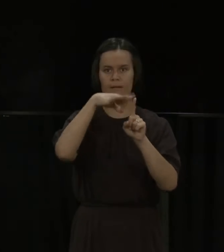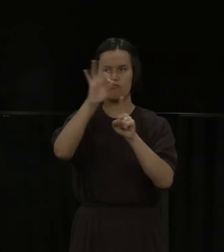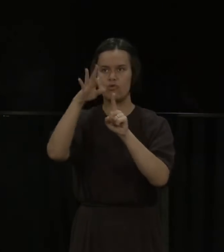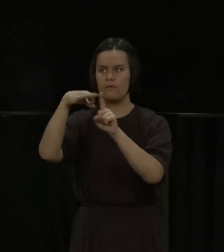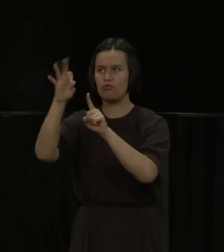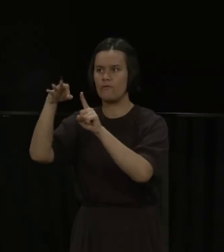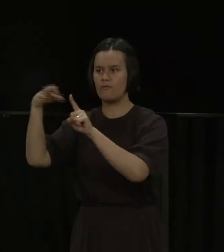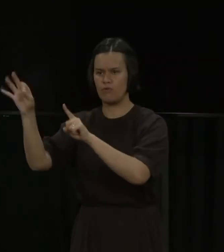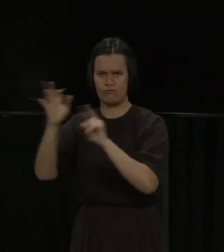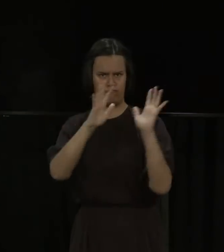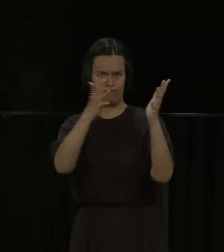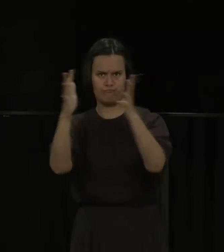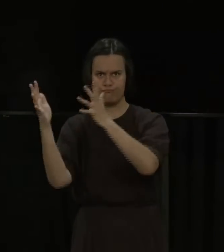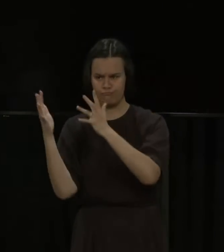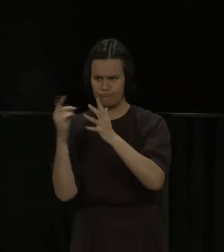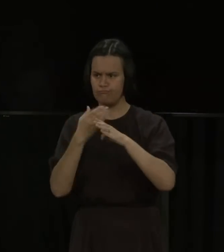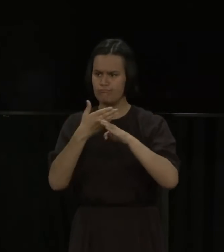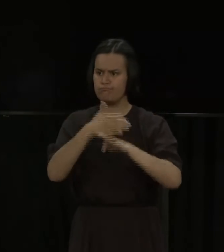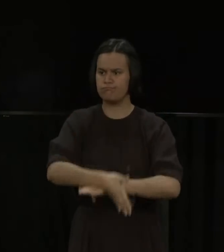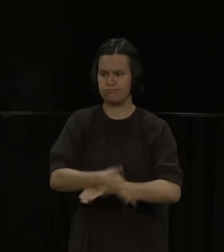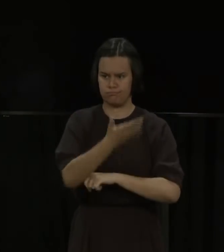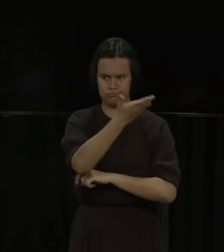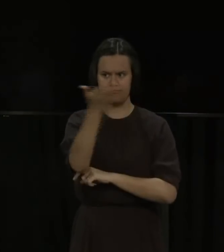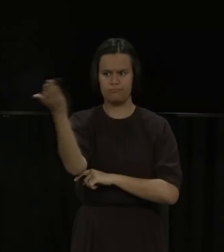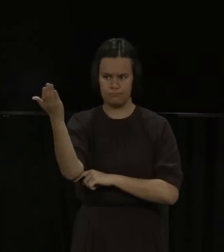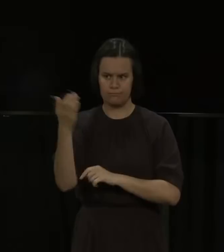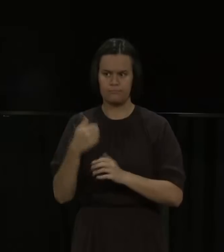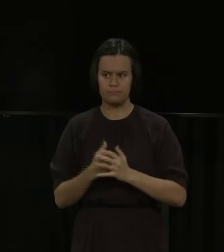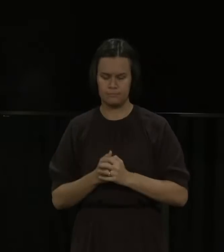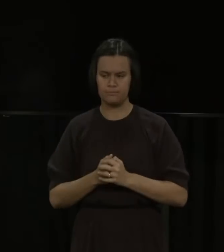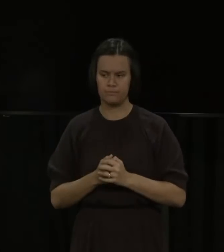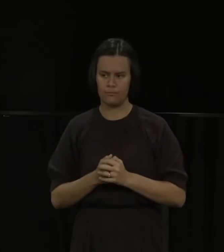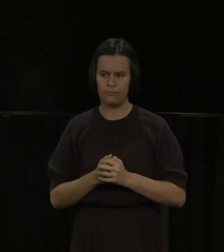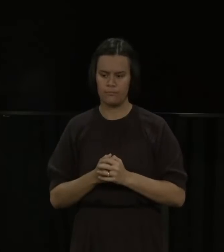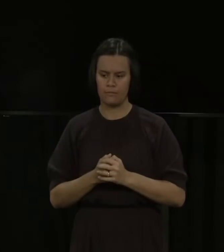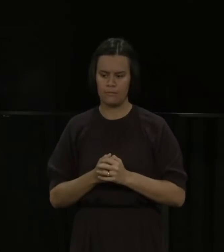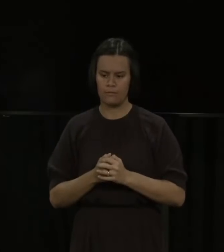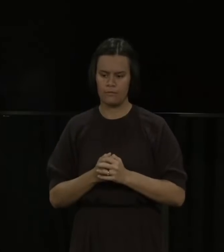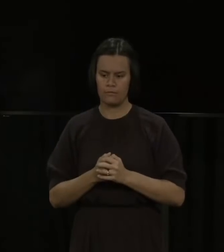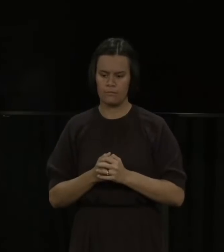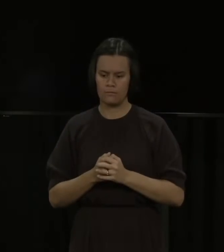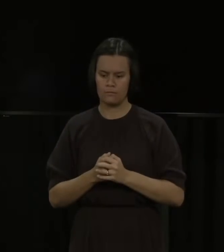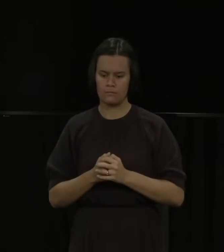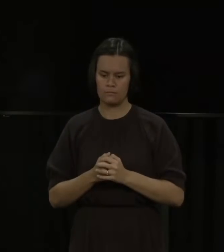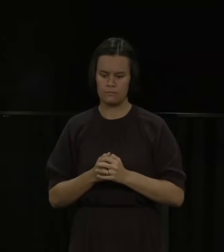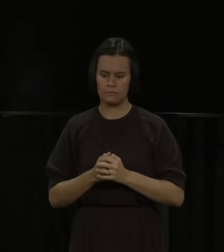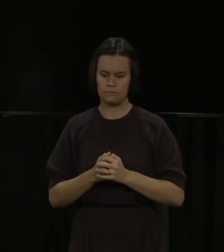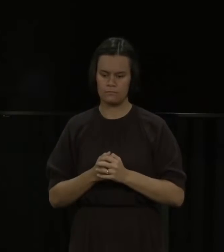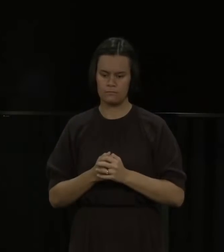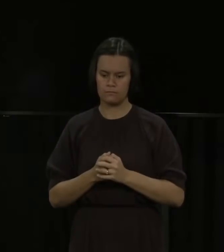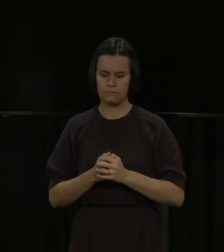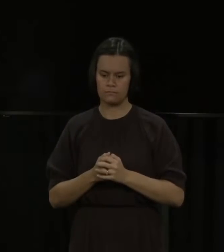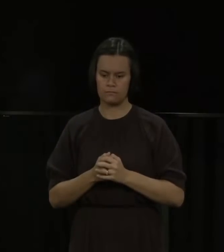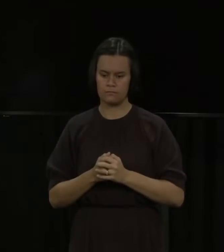countries has improved remarkably since when they were made very high risk countries, and full credit to them in terms of the work they have